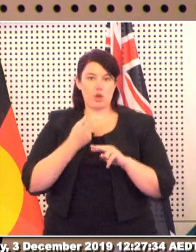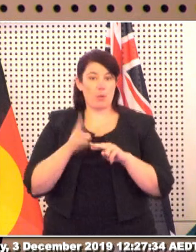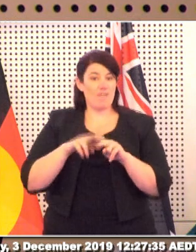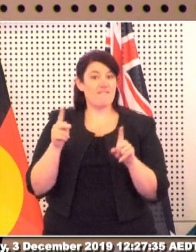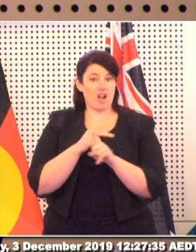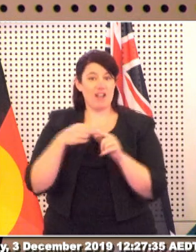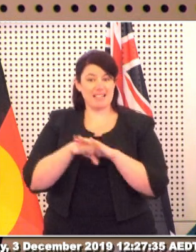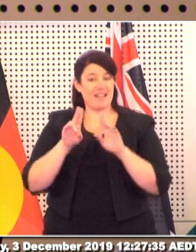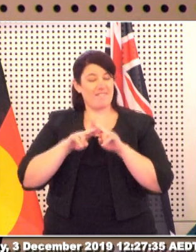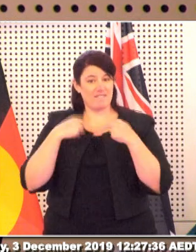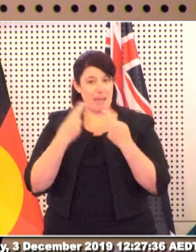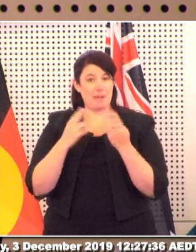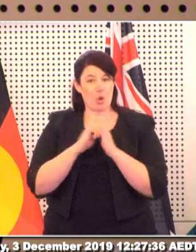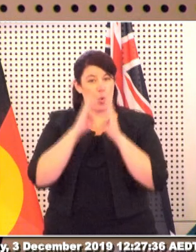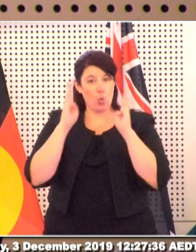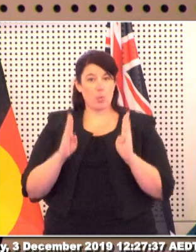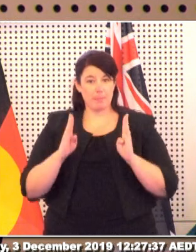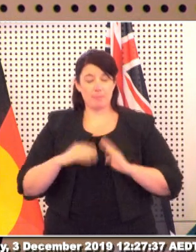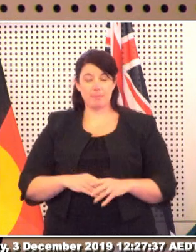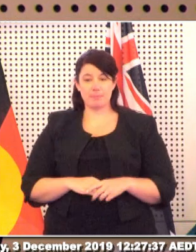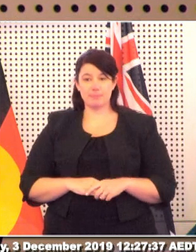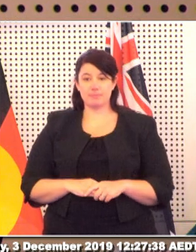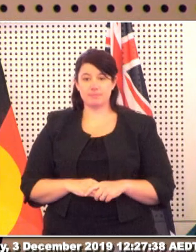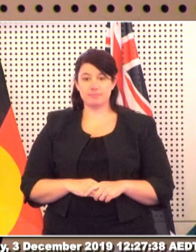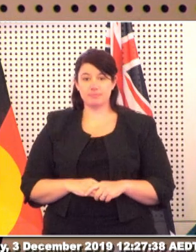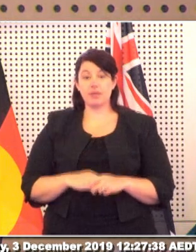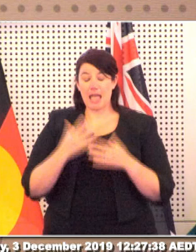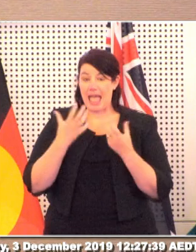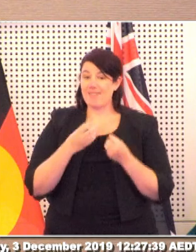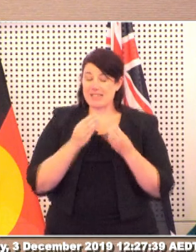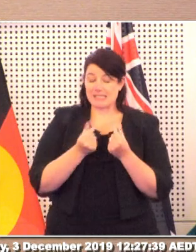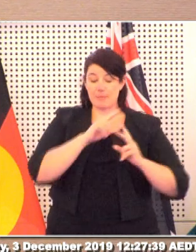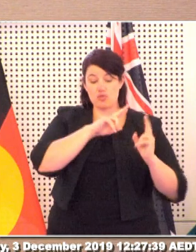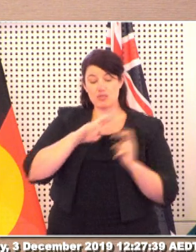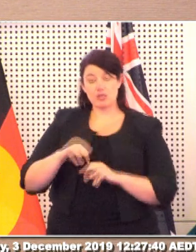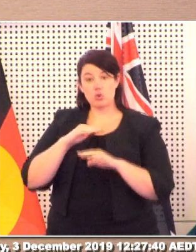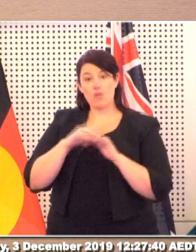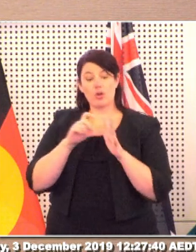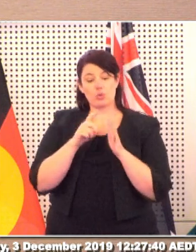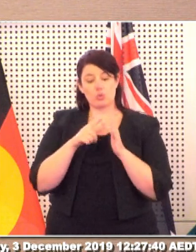There’s – there is some research around domestic and family violence that adults